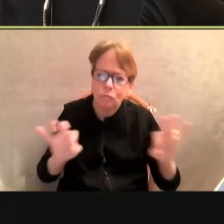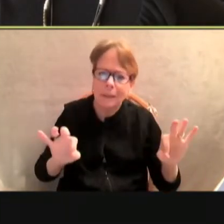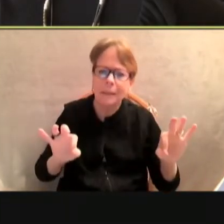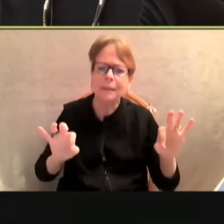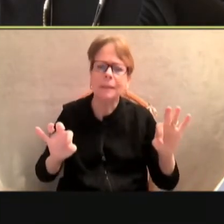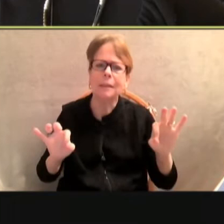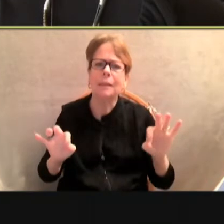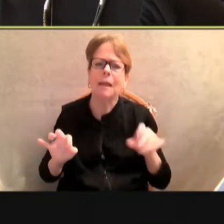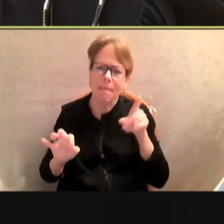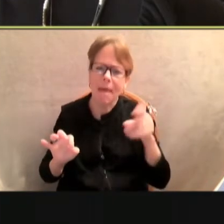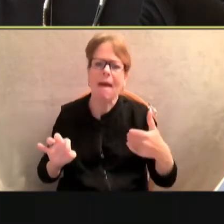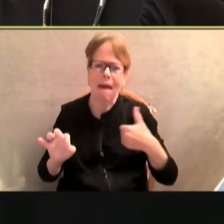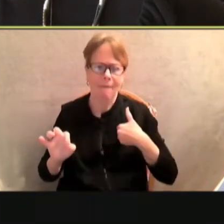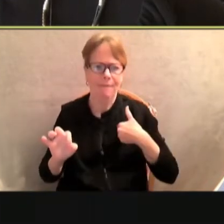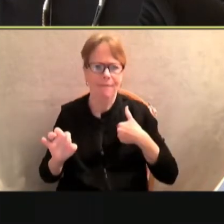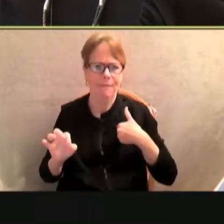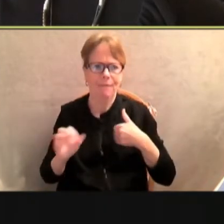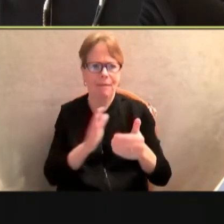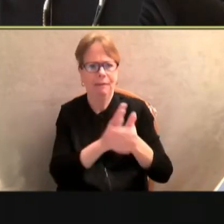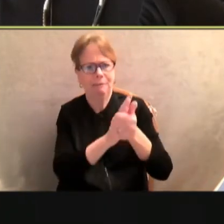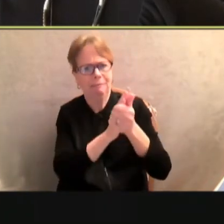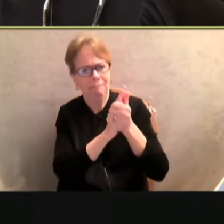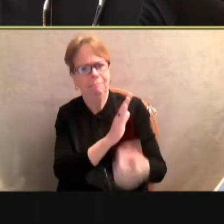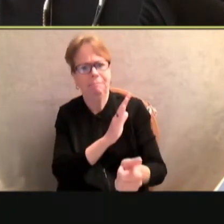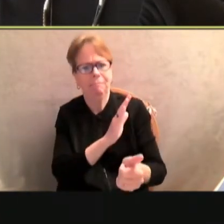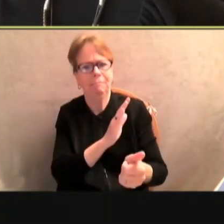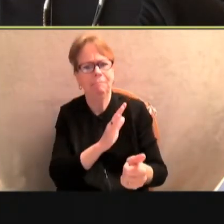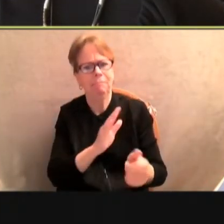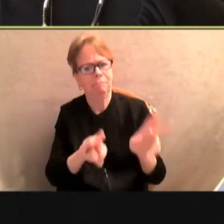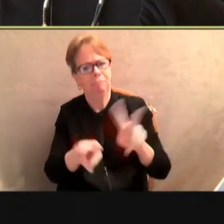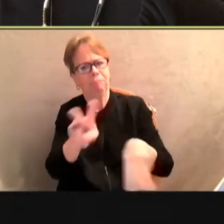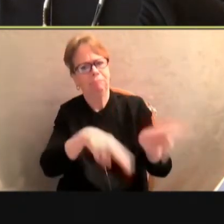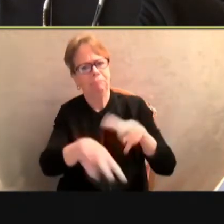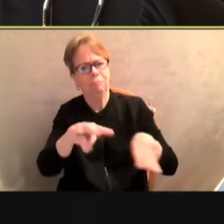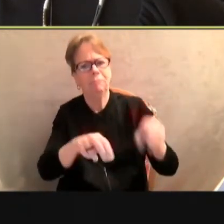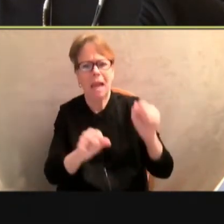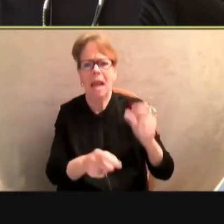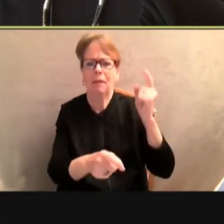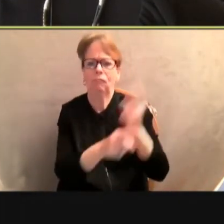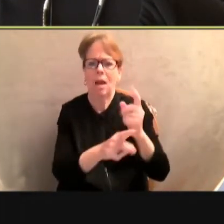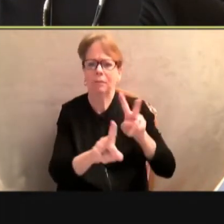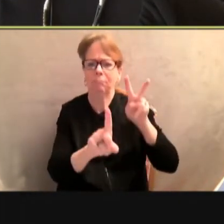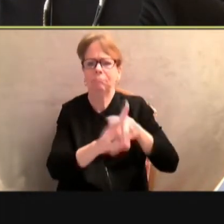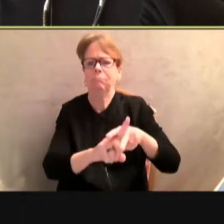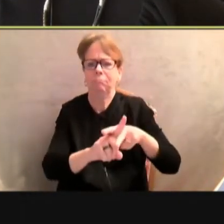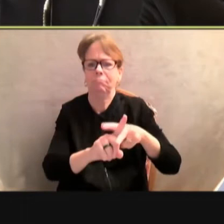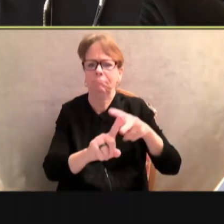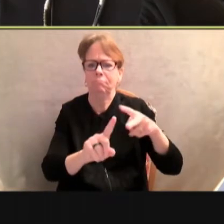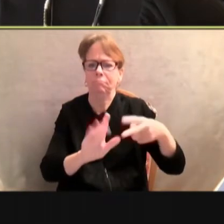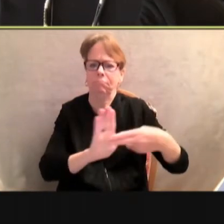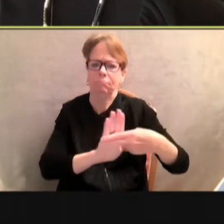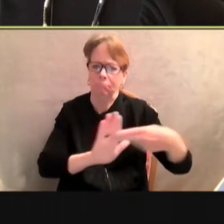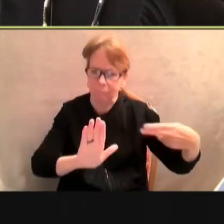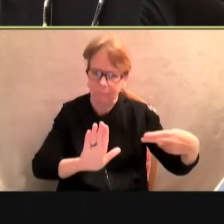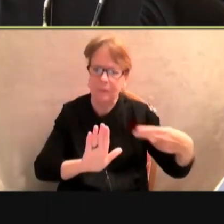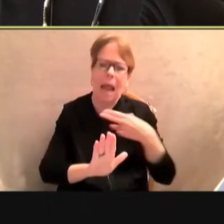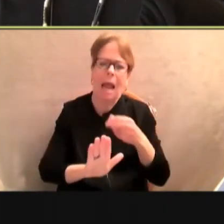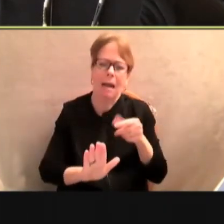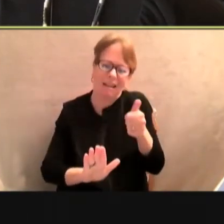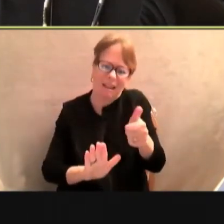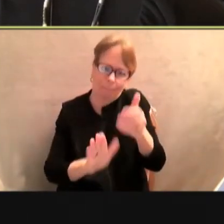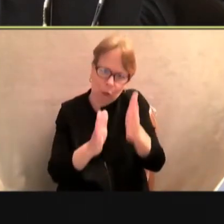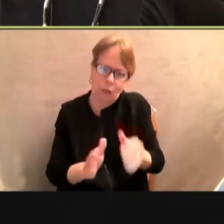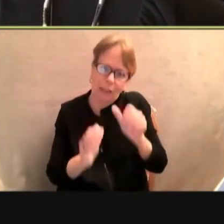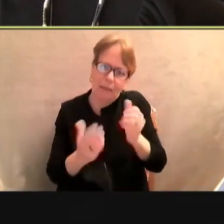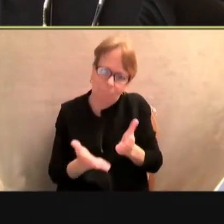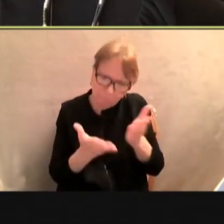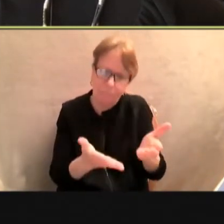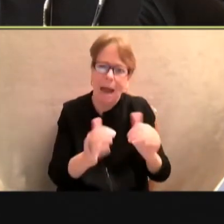required to make the diagnosis and to recommend accommodations. With regards to letters, one